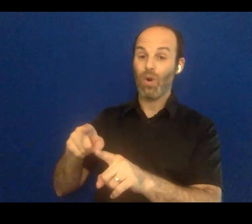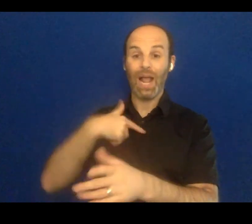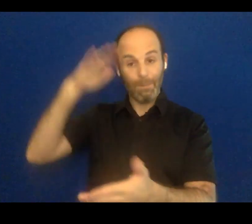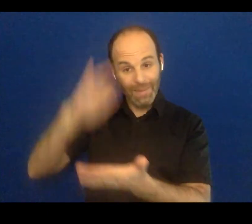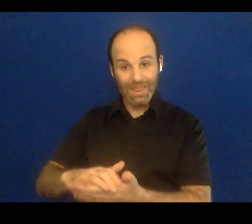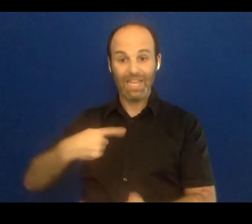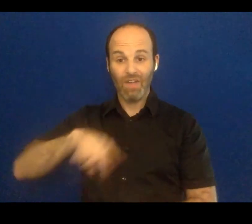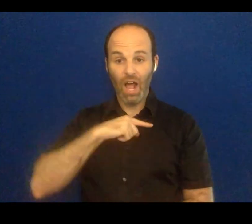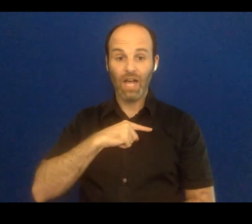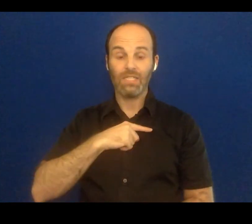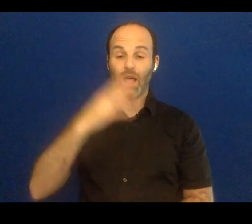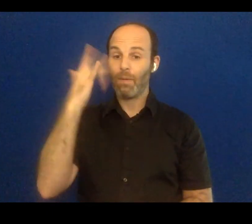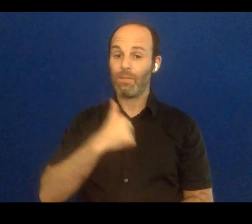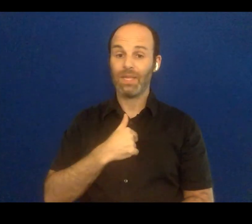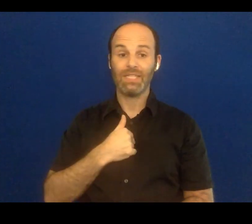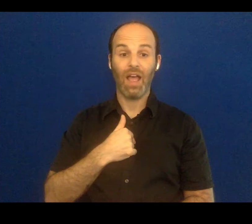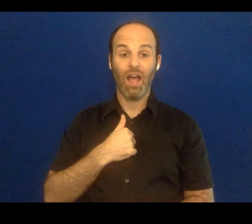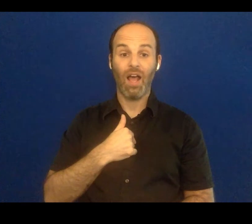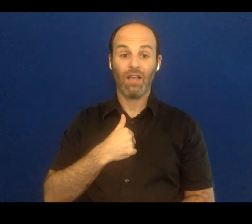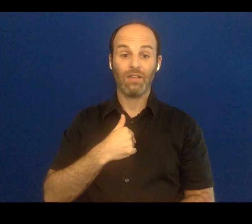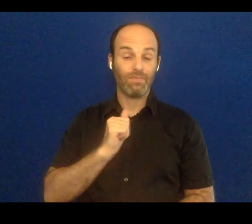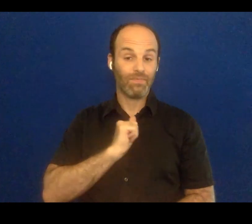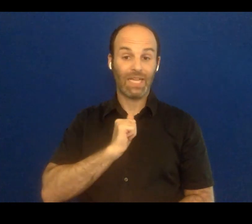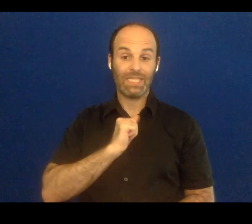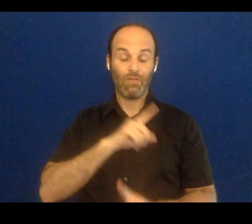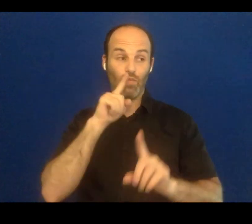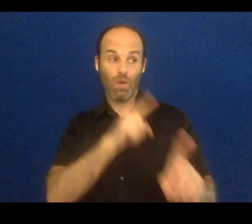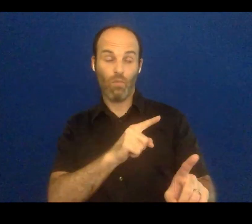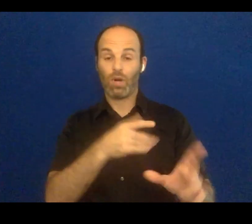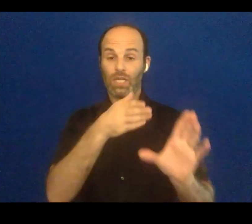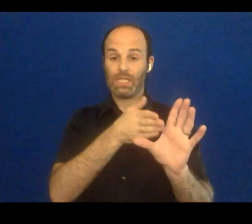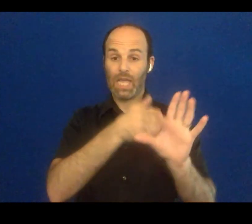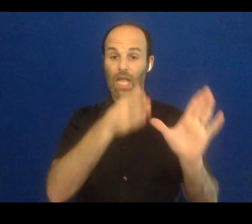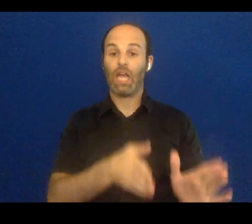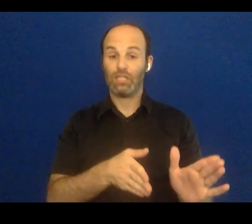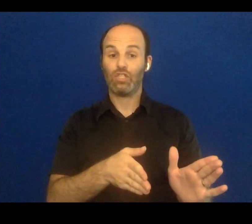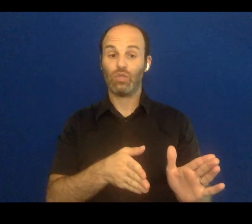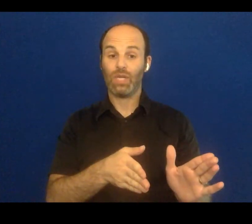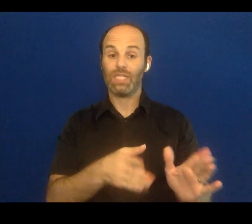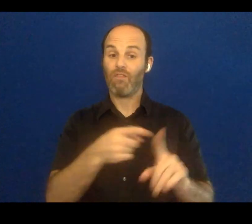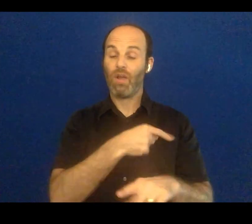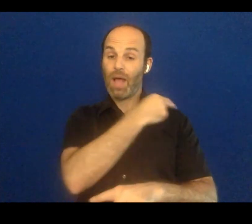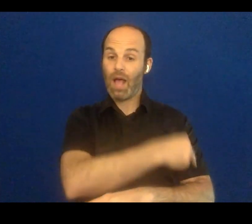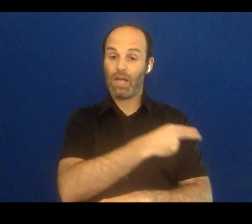THINGS AND ACTUALLY BELIEVE US BECAUSE WHEN I REPORTED A PSYCHIATRIST FROM A HOSPITAL IN